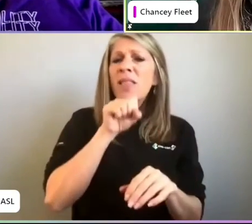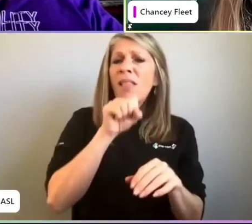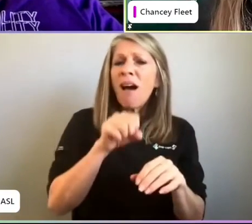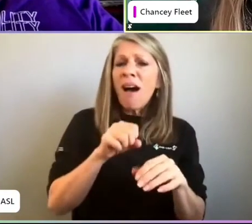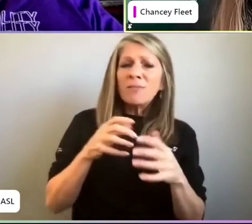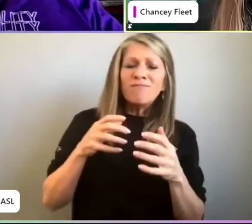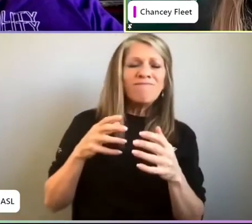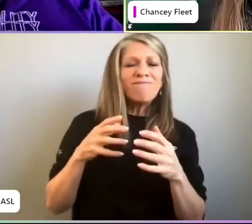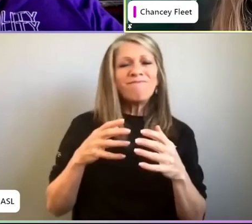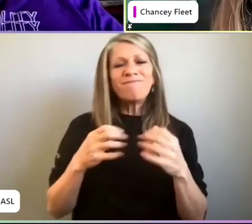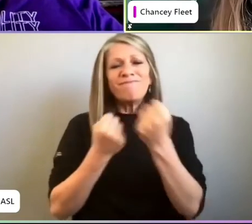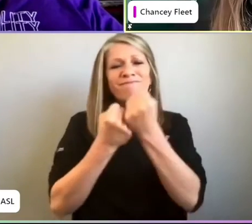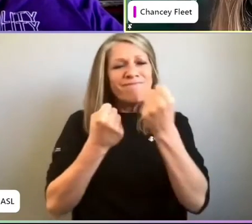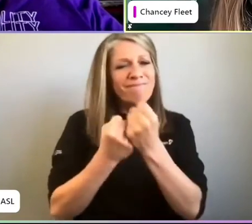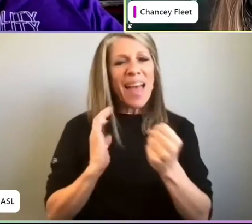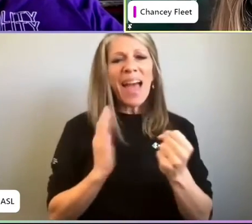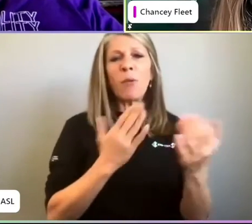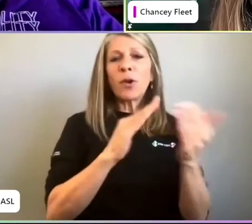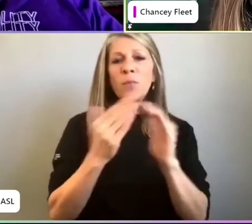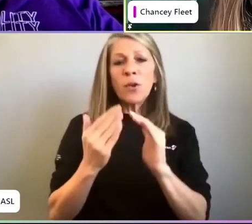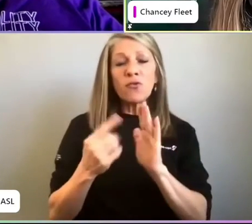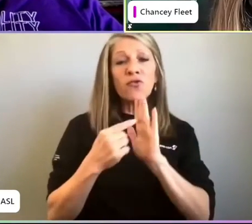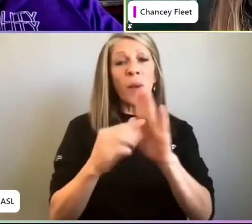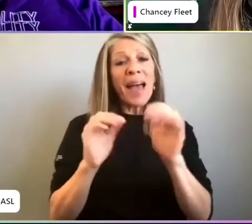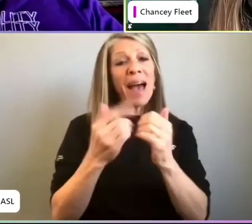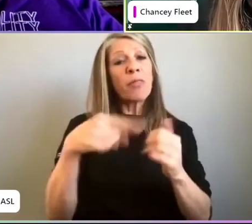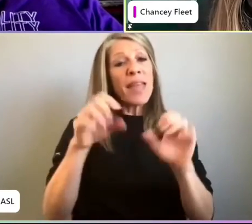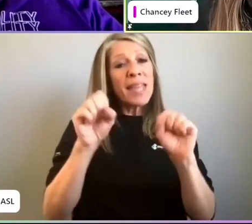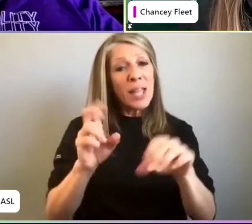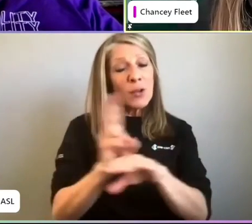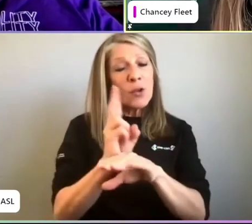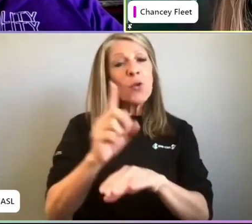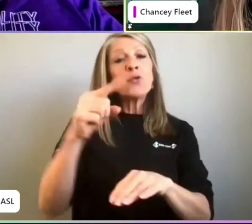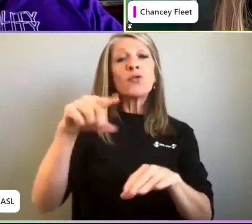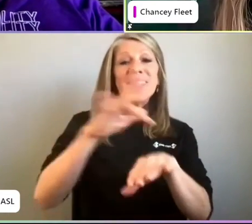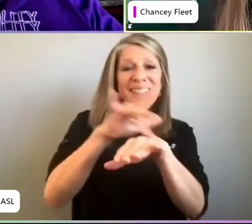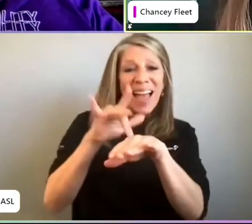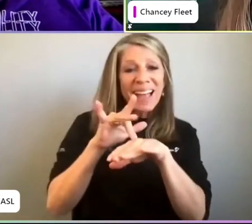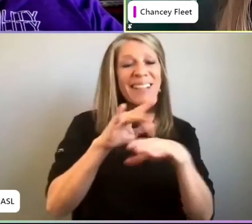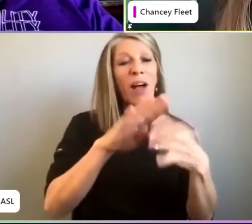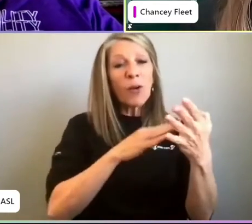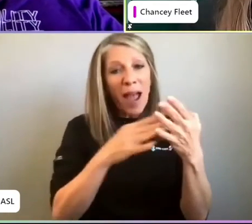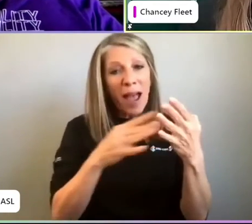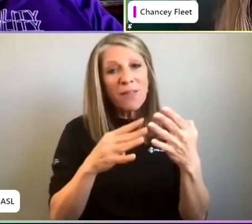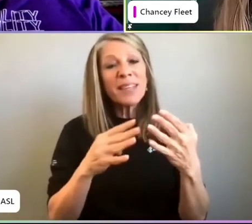special education early, and educators and families are welcome to come in anytime. We love supporting students